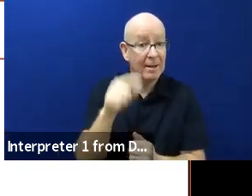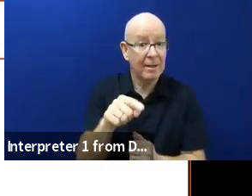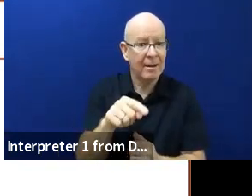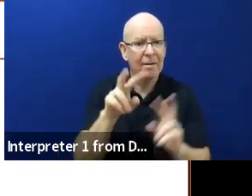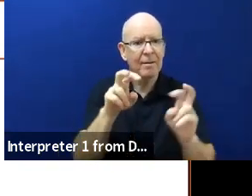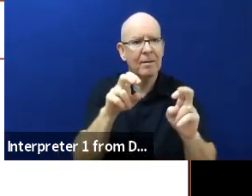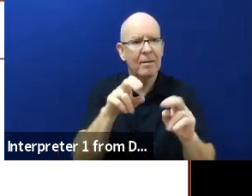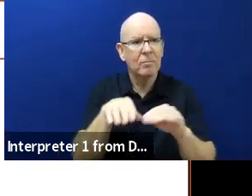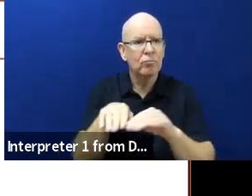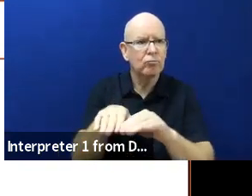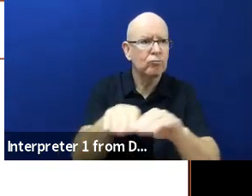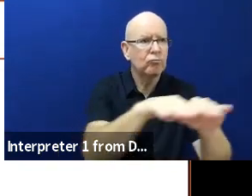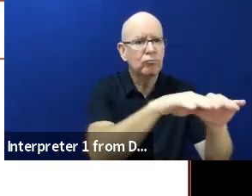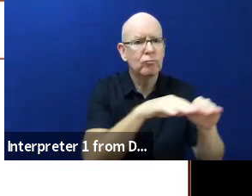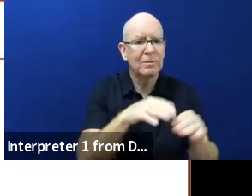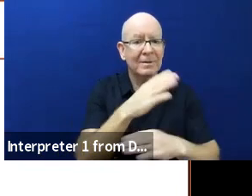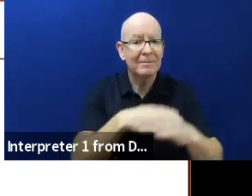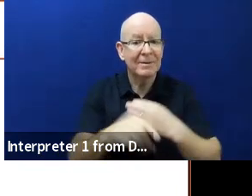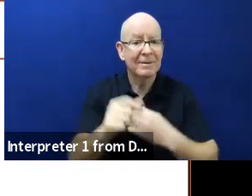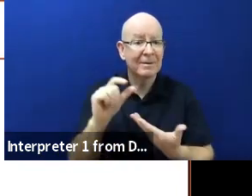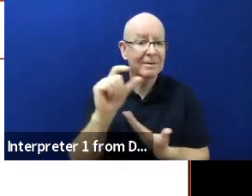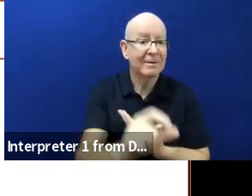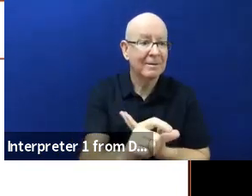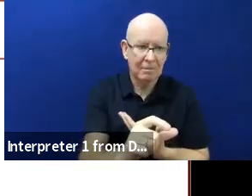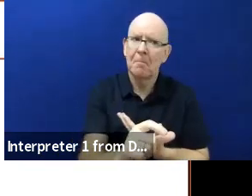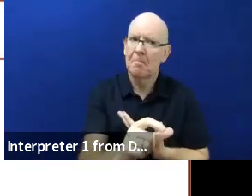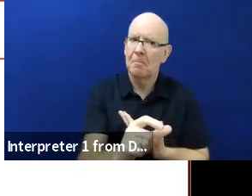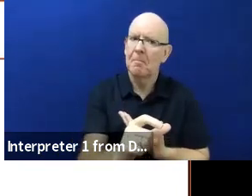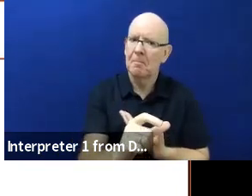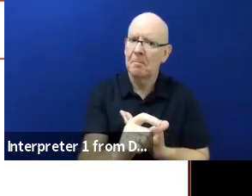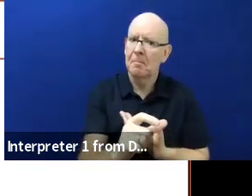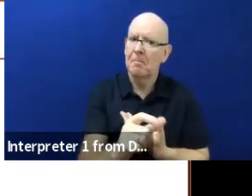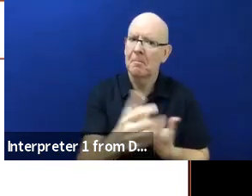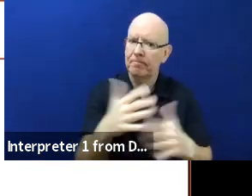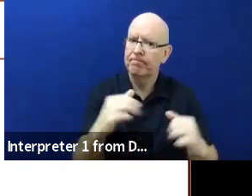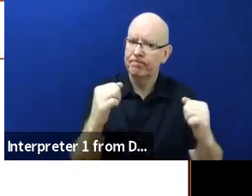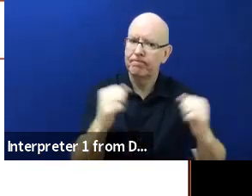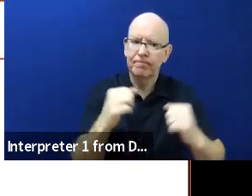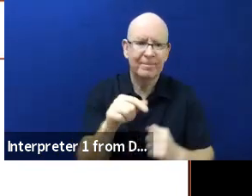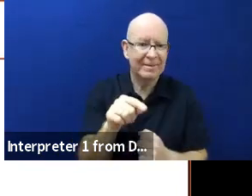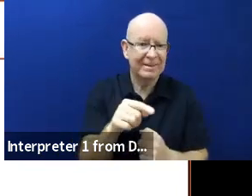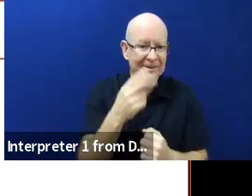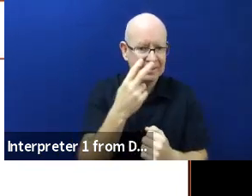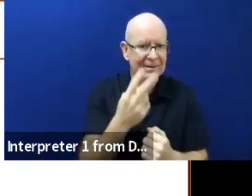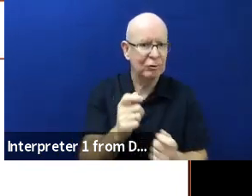doesn't require anymore to adjust for extra disability cost, but at the same time